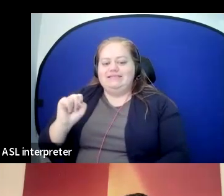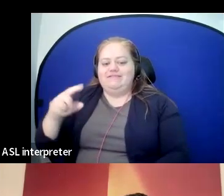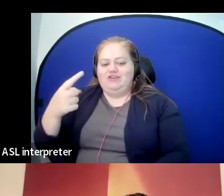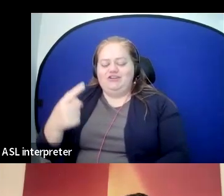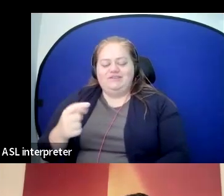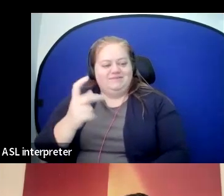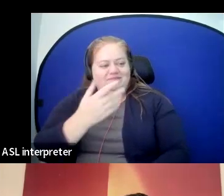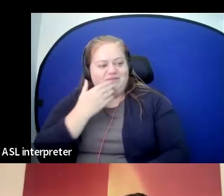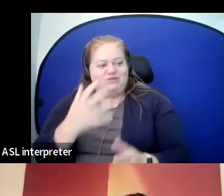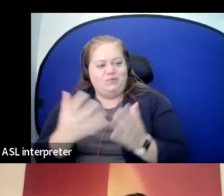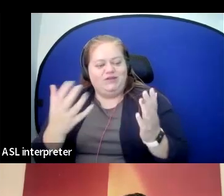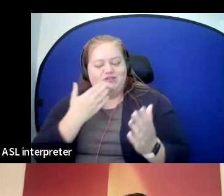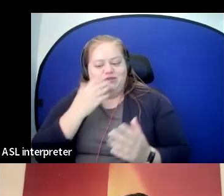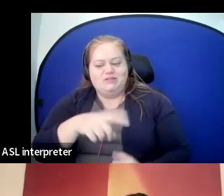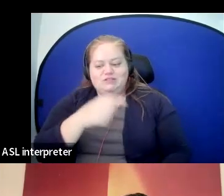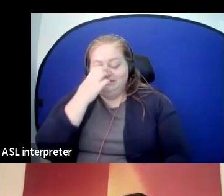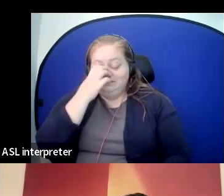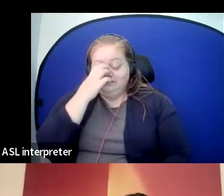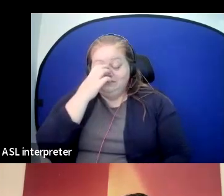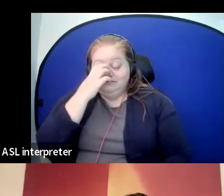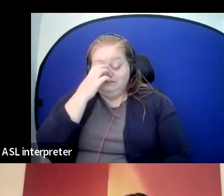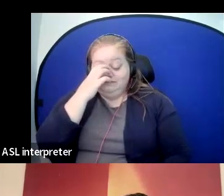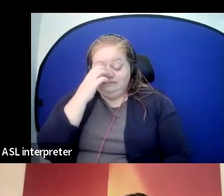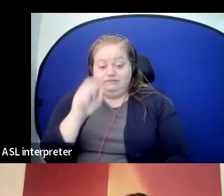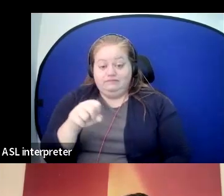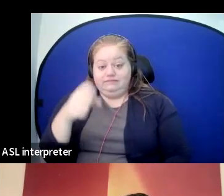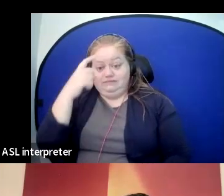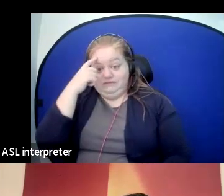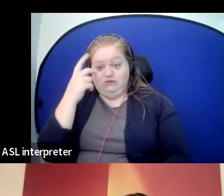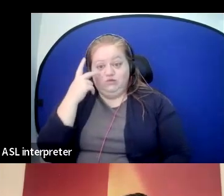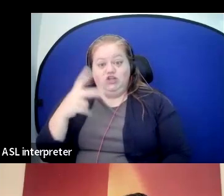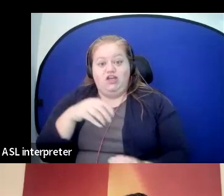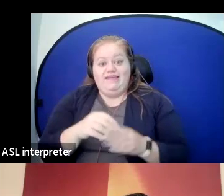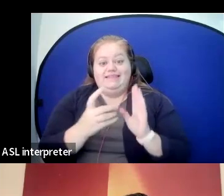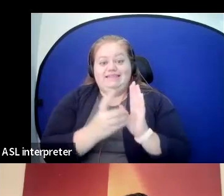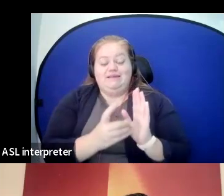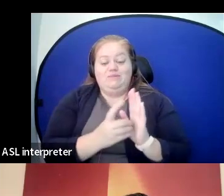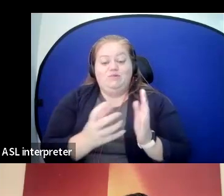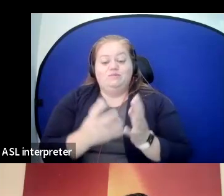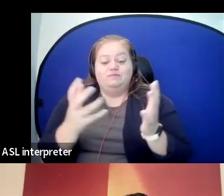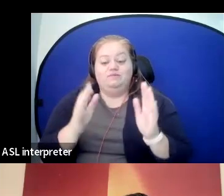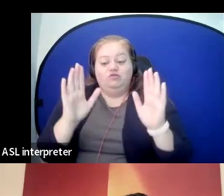you so much for that question. Yeah, I mean, as you saw in the demo, there are a lot of really great things about the tool